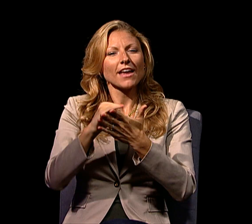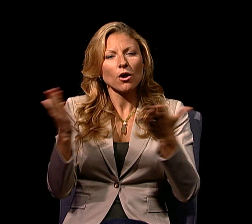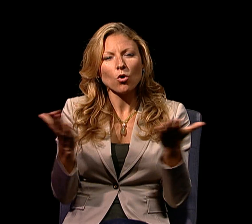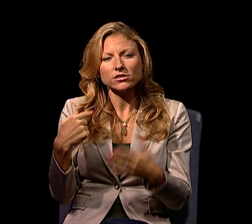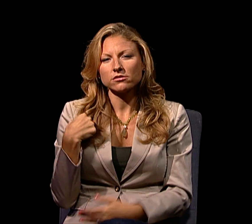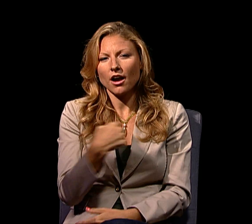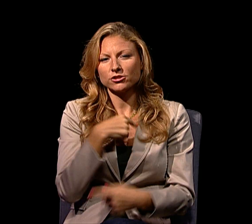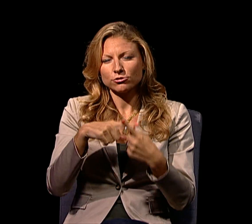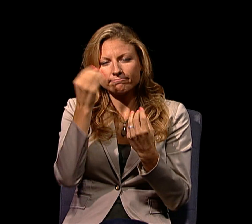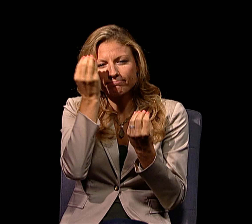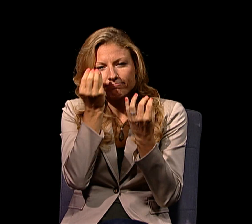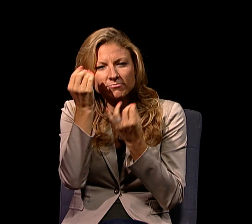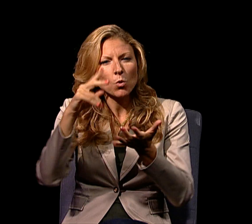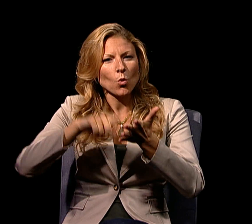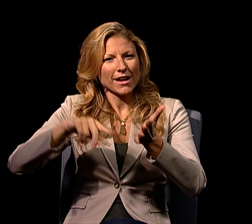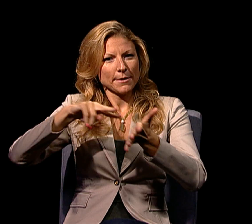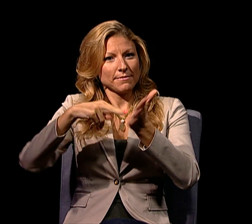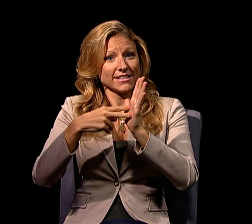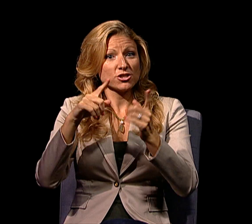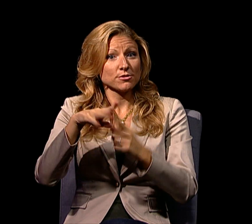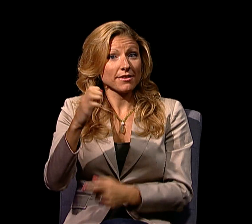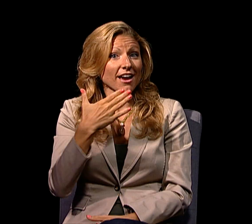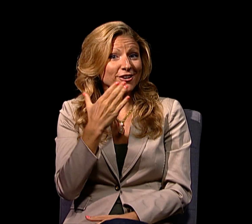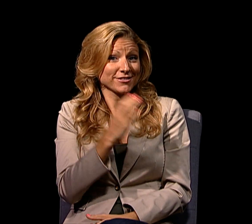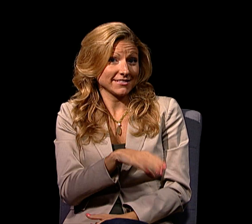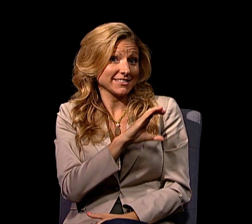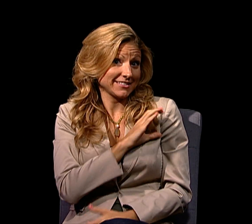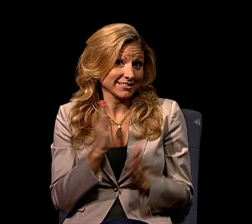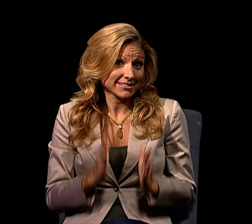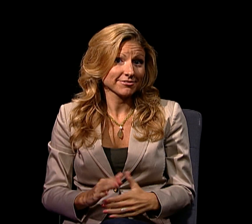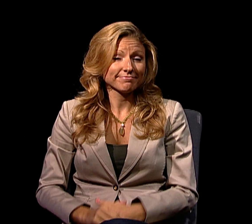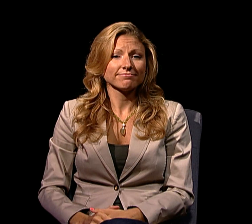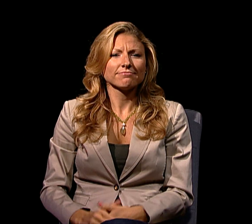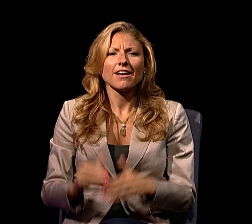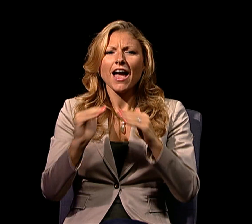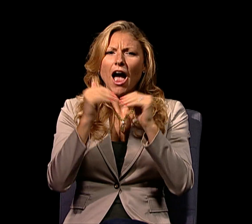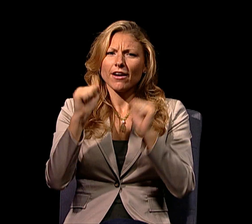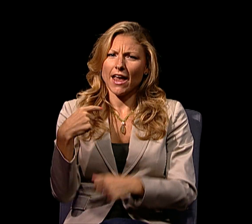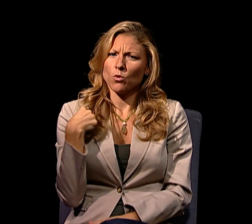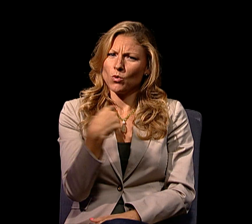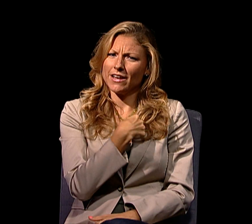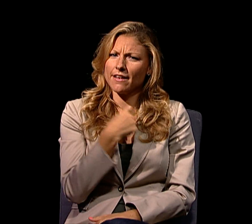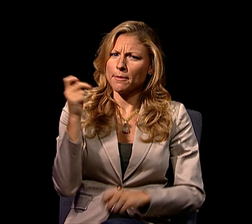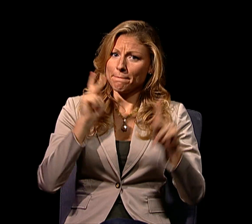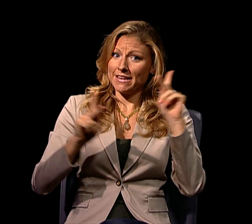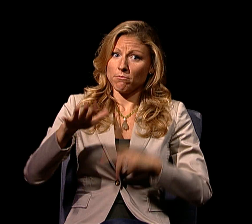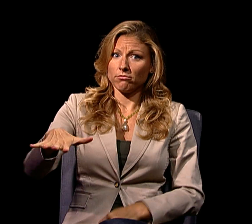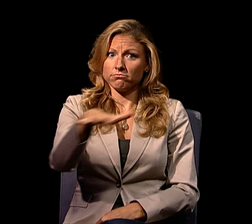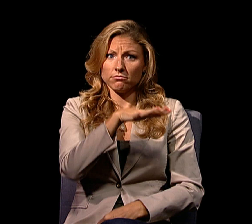A PROGRAM THAT ENCOURAGES US TO THINK ABOUT WHAT IT MEANS TO BE A GOOD CITIZEN. HOW CAN WE, THE PEOPLE,